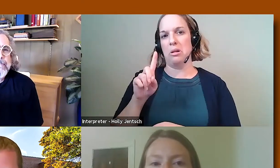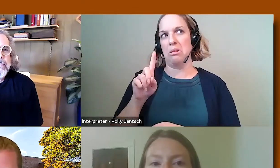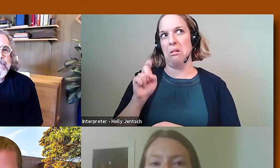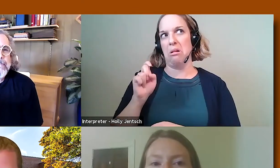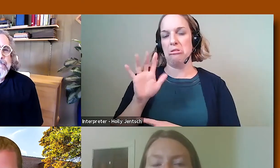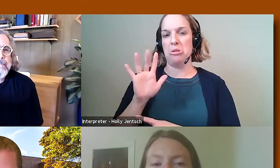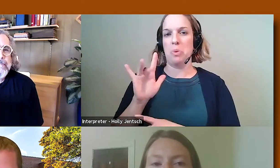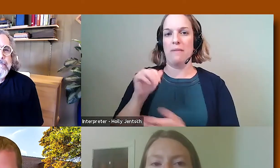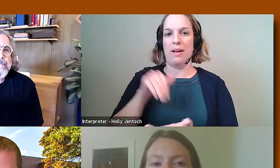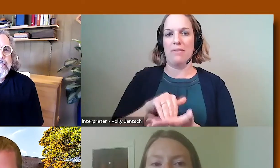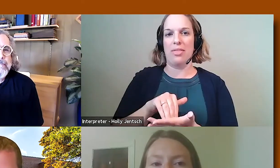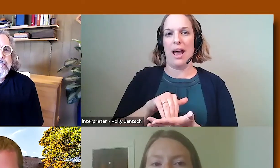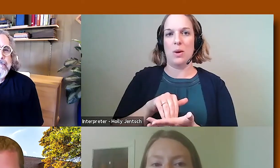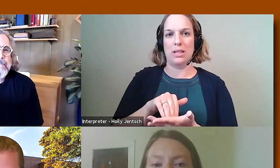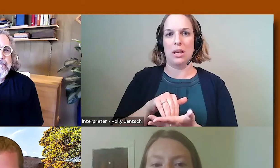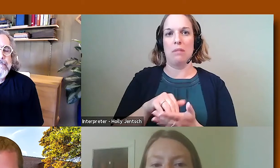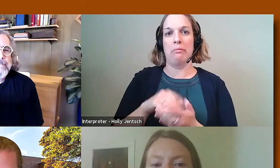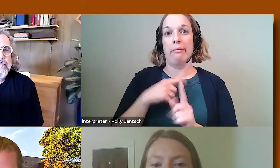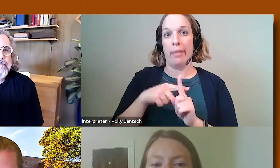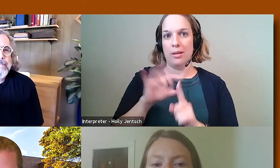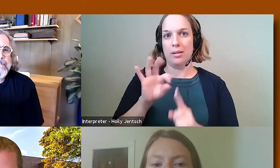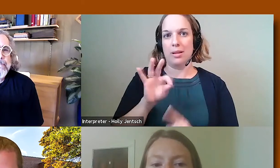on that as well from their own institution.